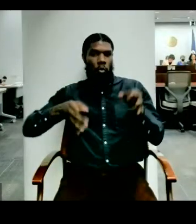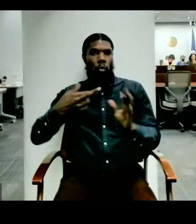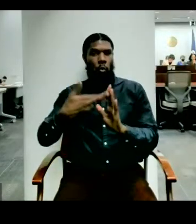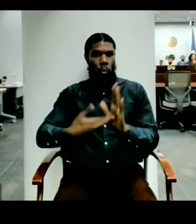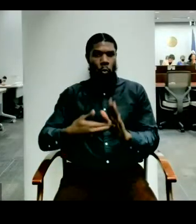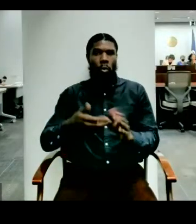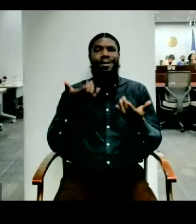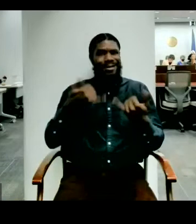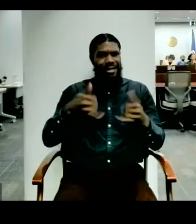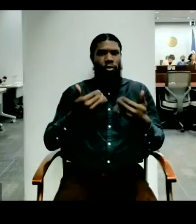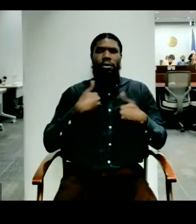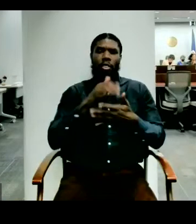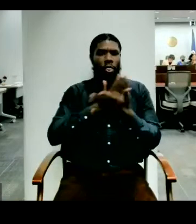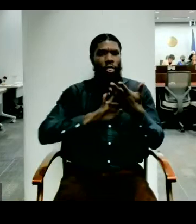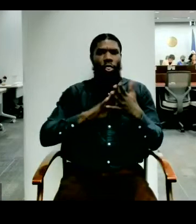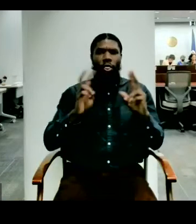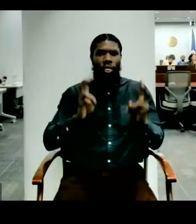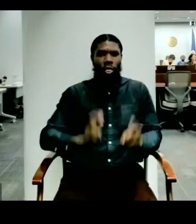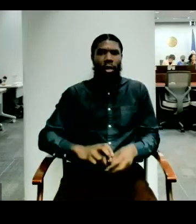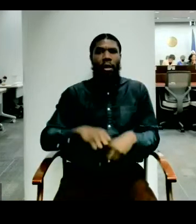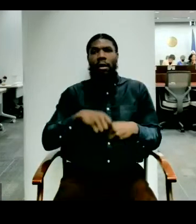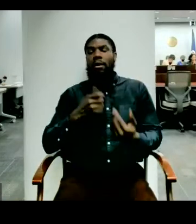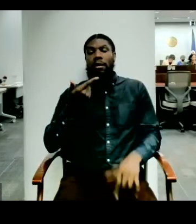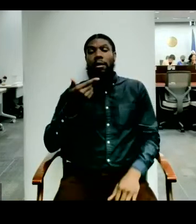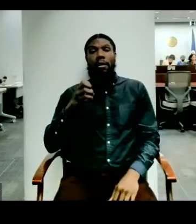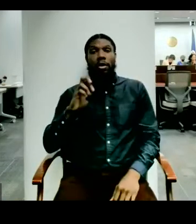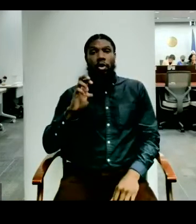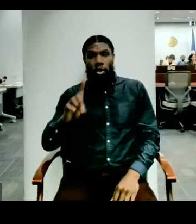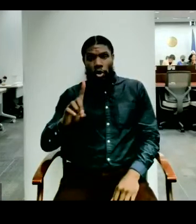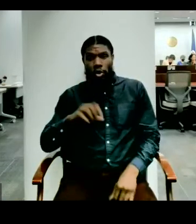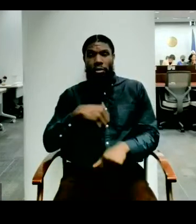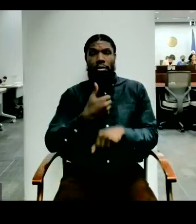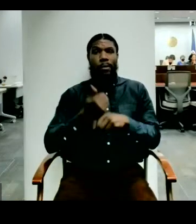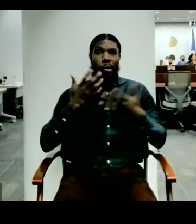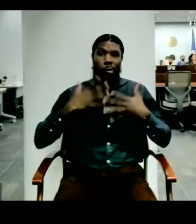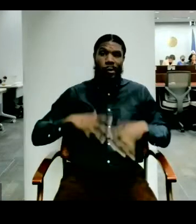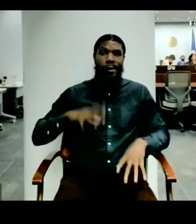as gender based dress and hair style codes, bathroom issues for transgender employees